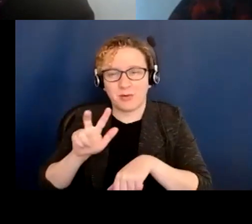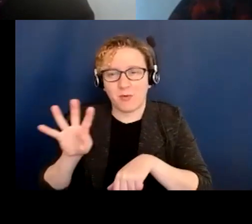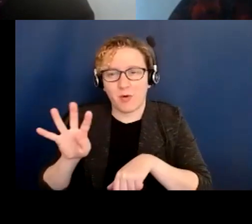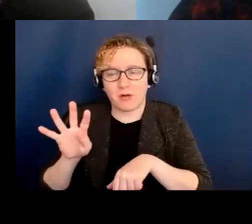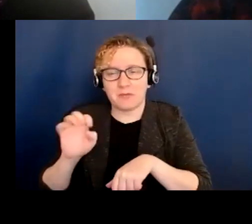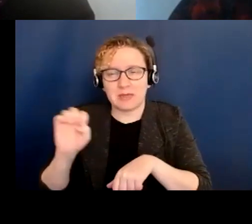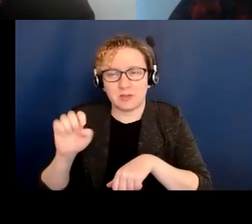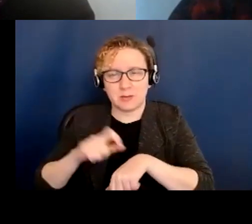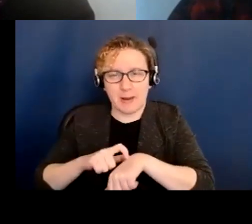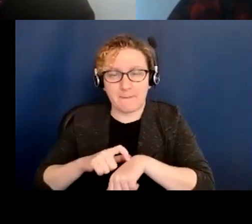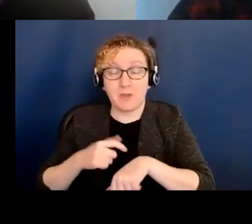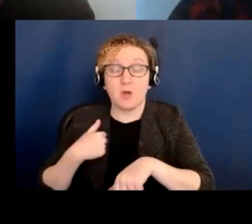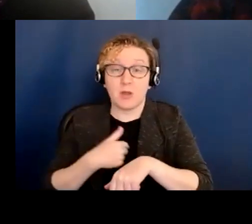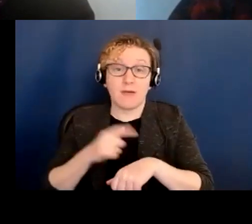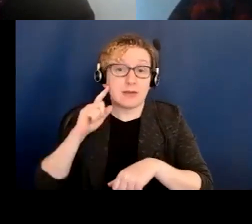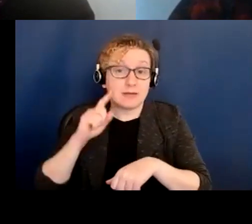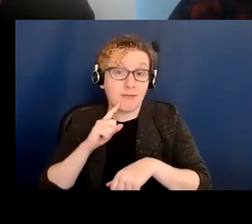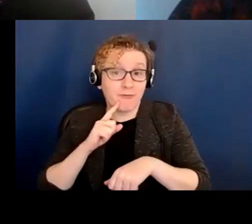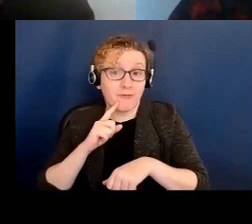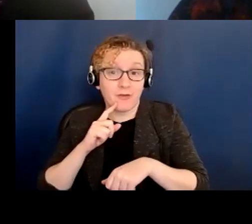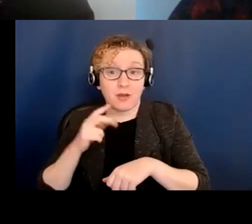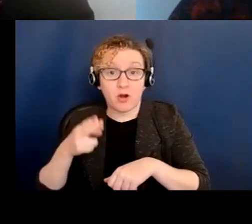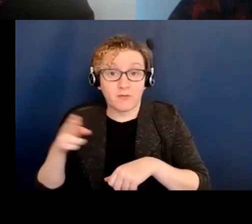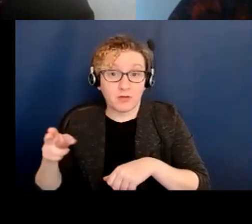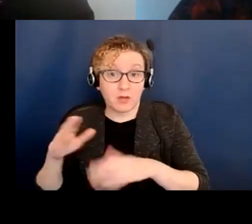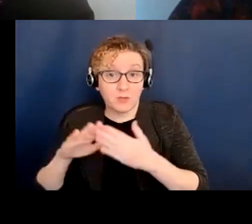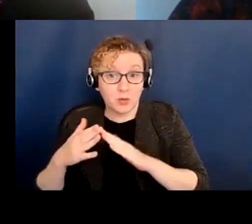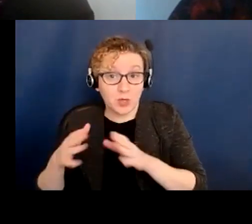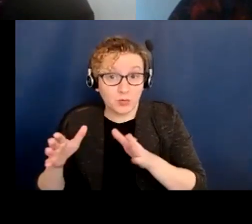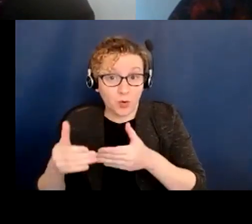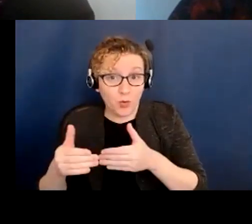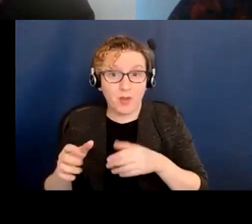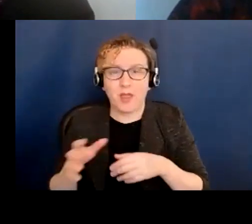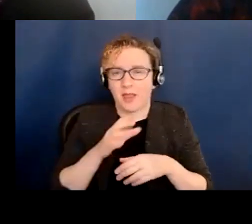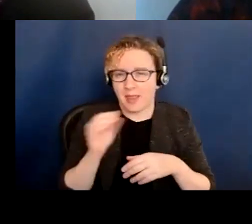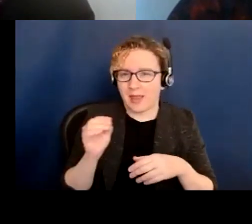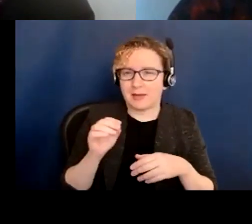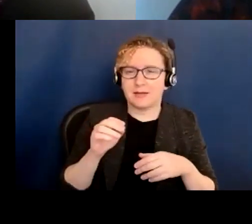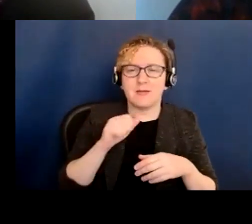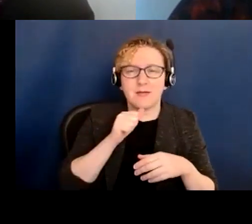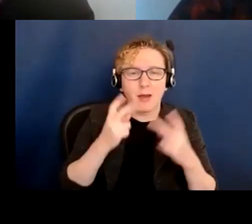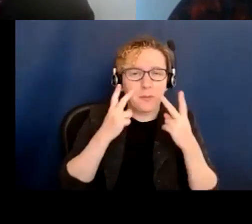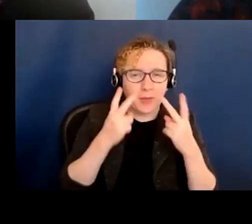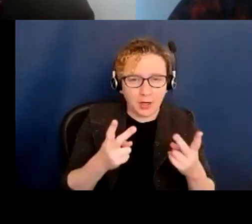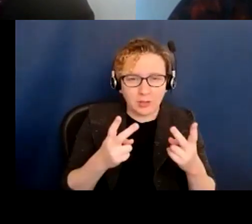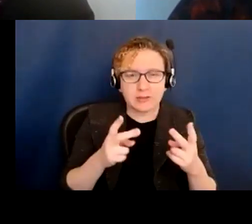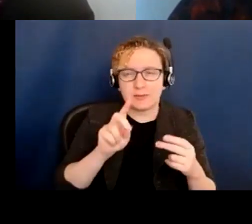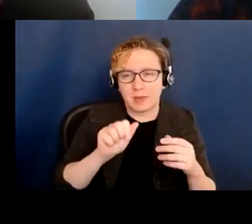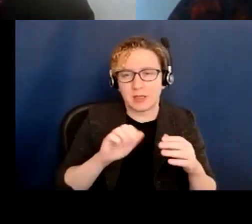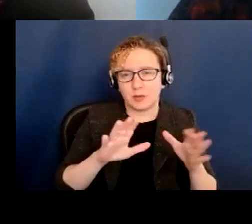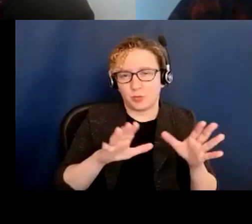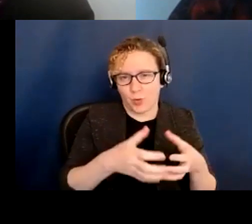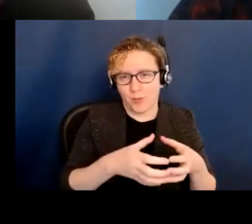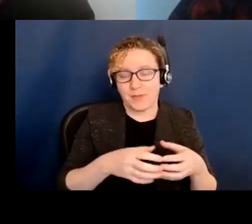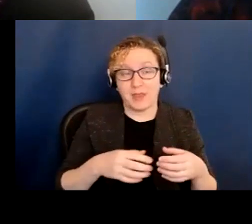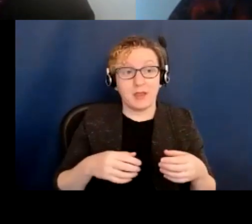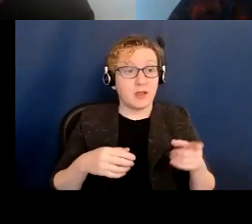Hugo Trevino, the one that was mentioned, and we shared in the chat box, he will be